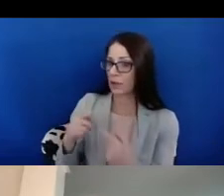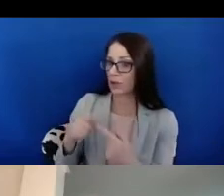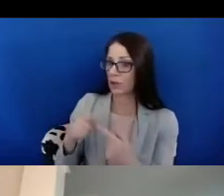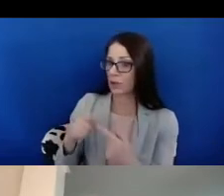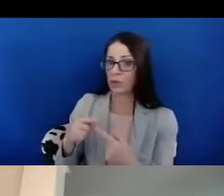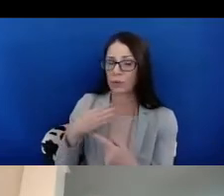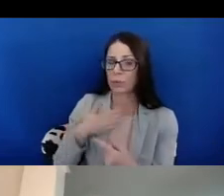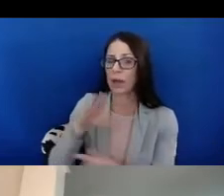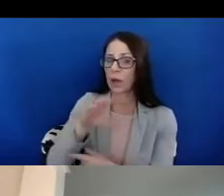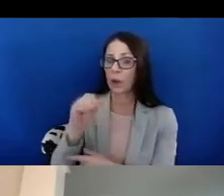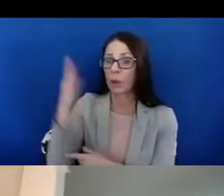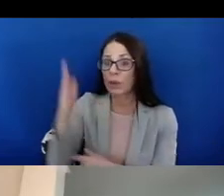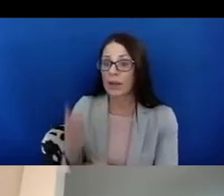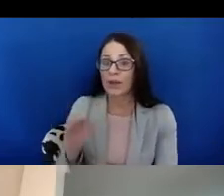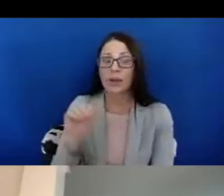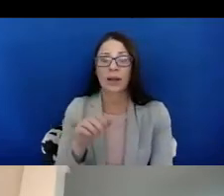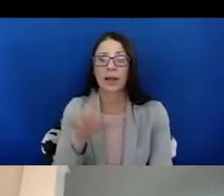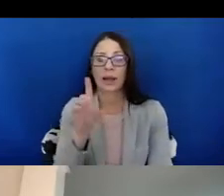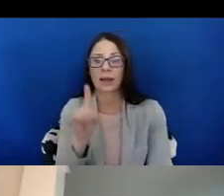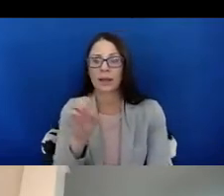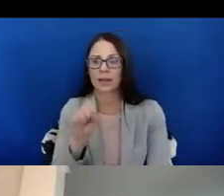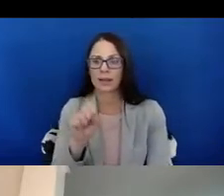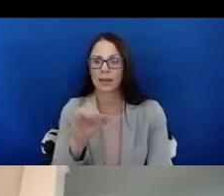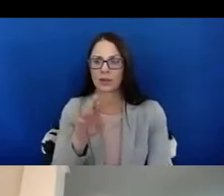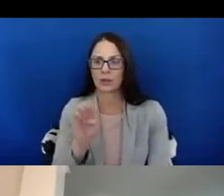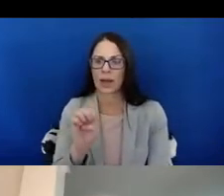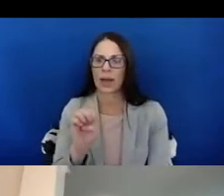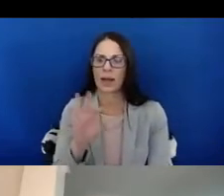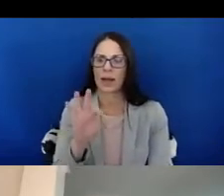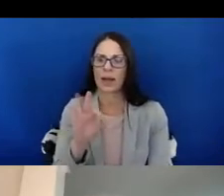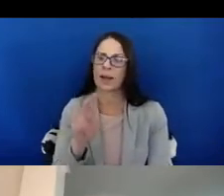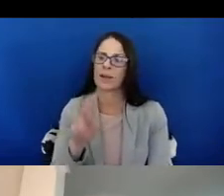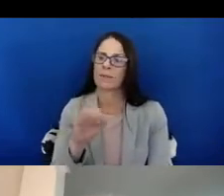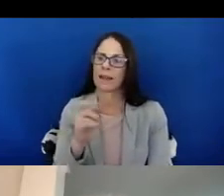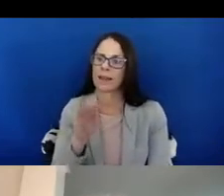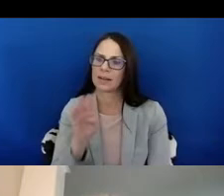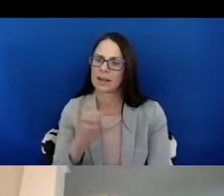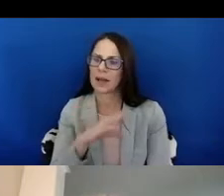15:54:19 like Desiree Valentine and just Rimando for doing a more complete job than I plan